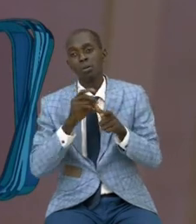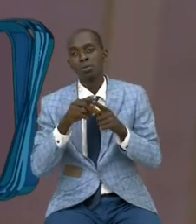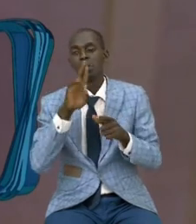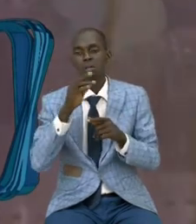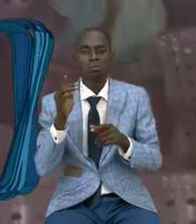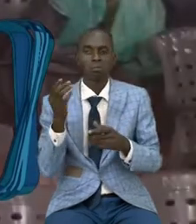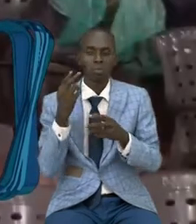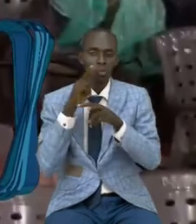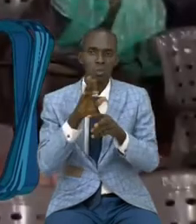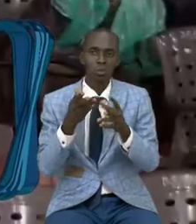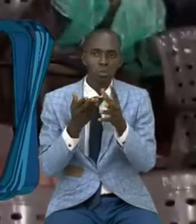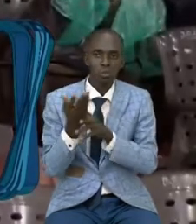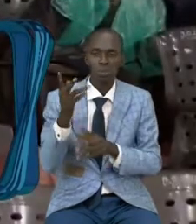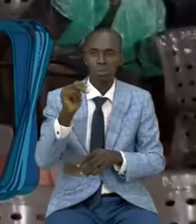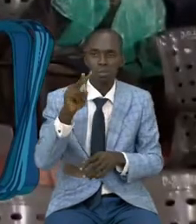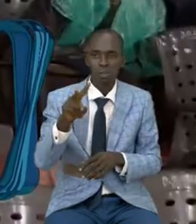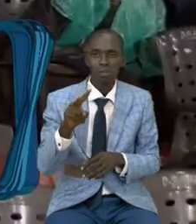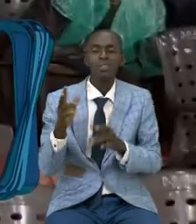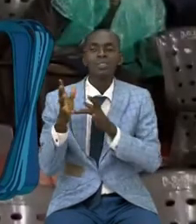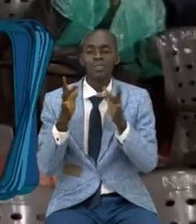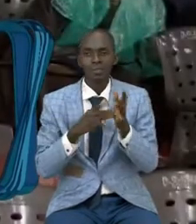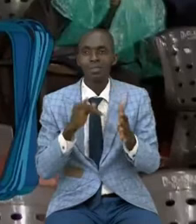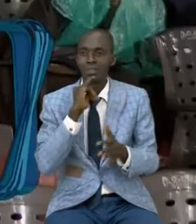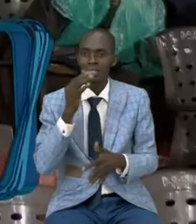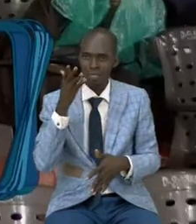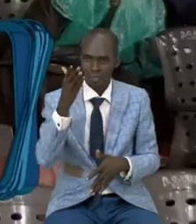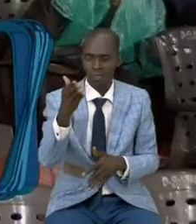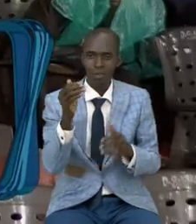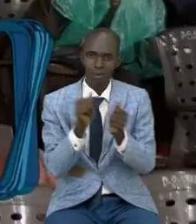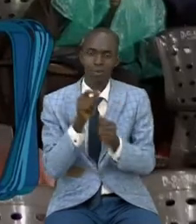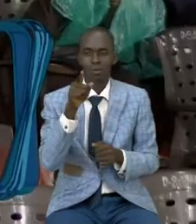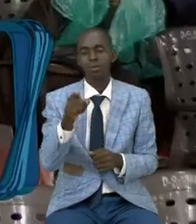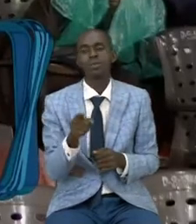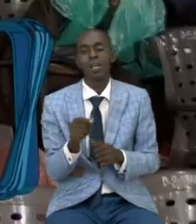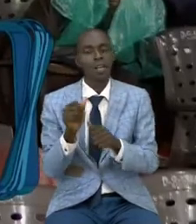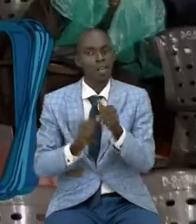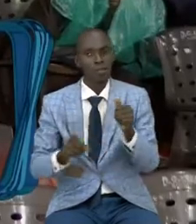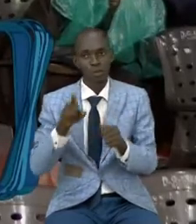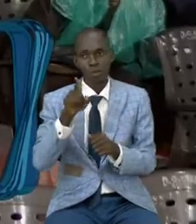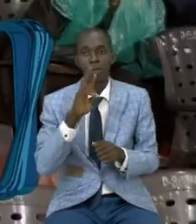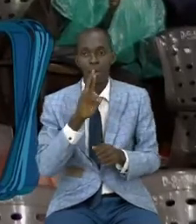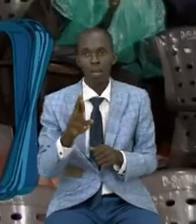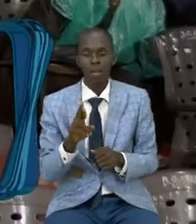okay i can see your flag now god bless you we can rise up on our feet